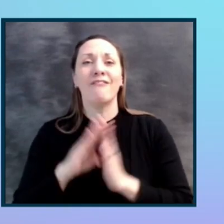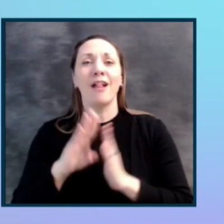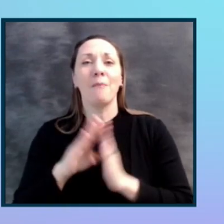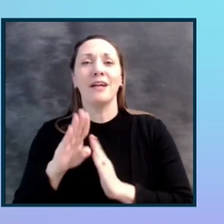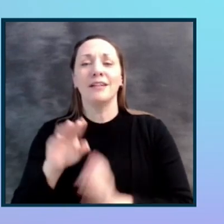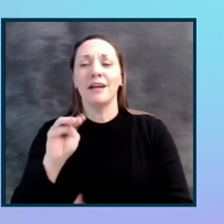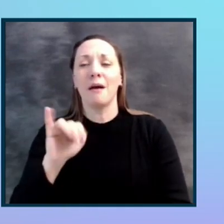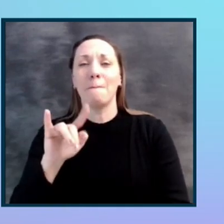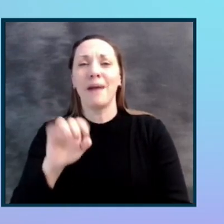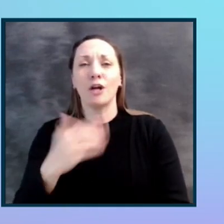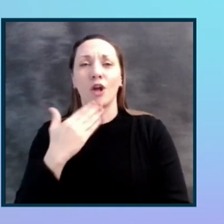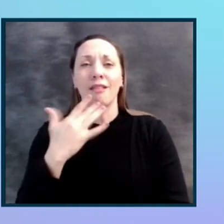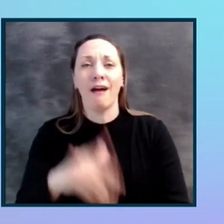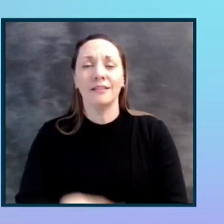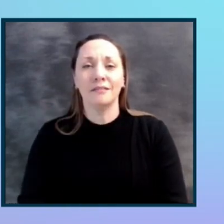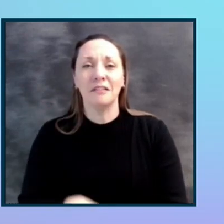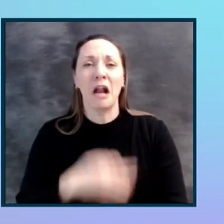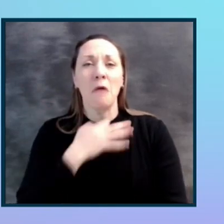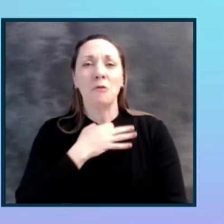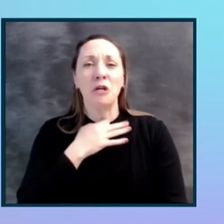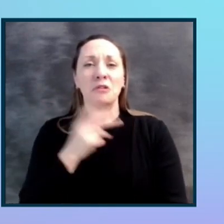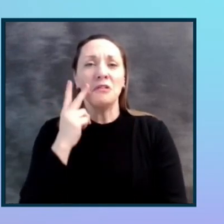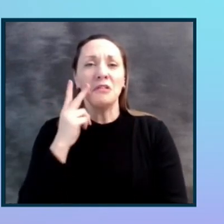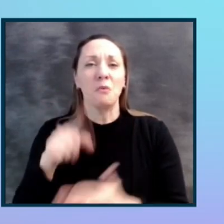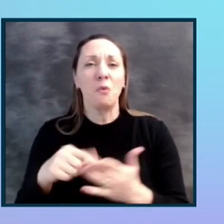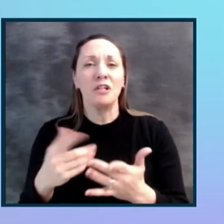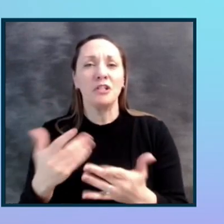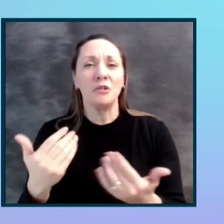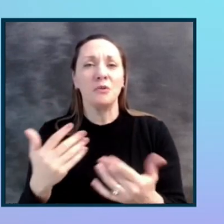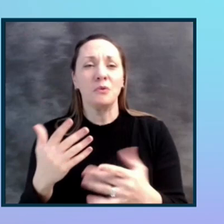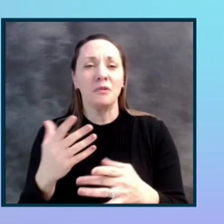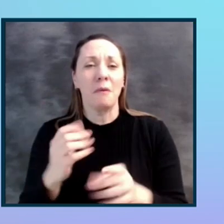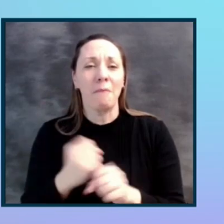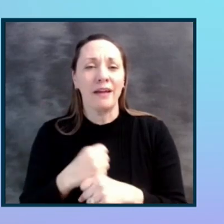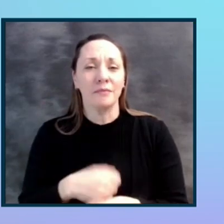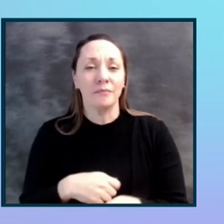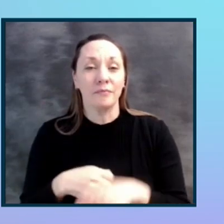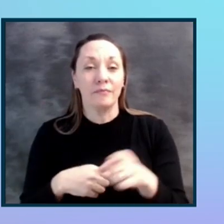And then I look forward seeing what you put out. Yeah, that was awesome. Yeah, with that we are over time.